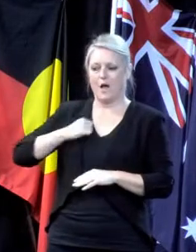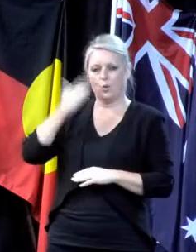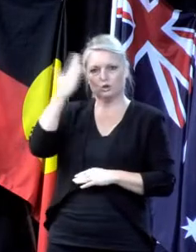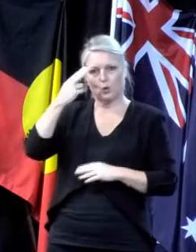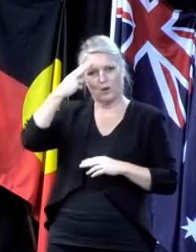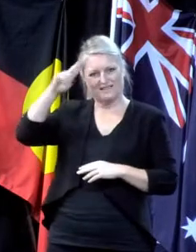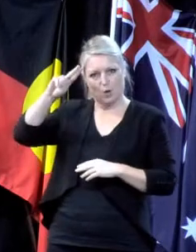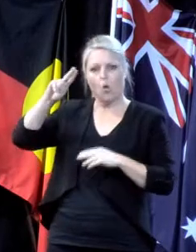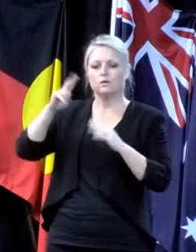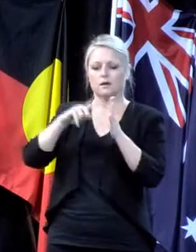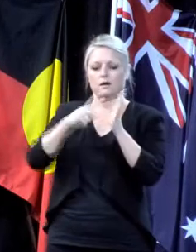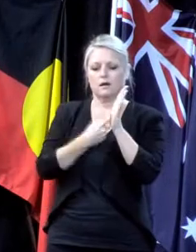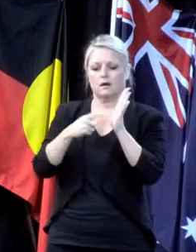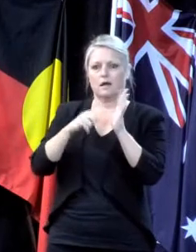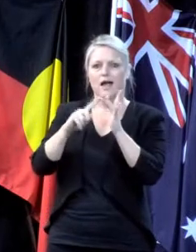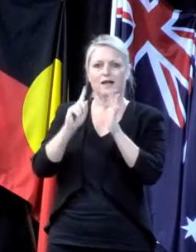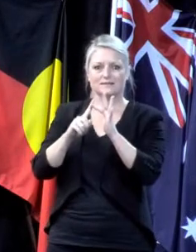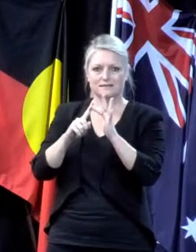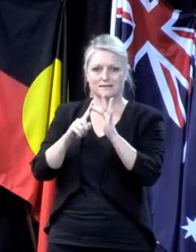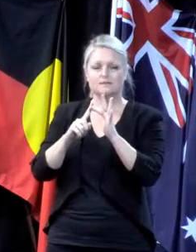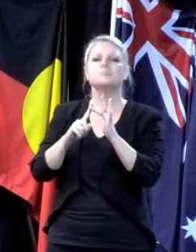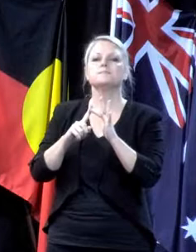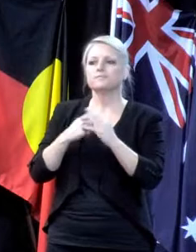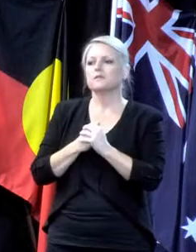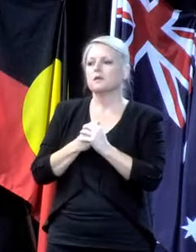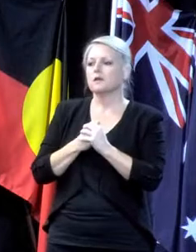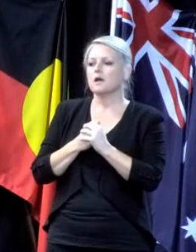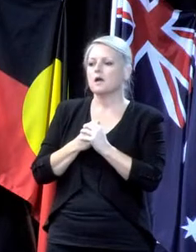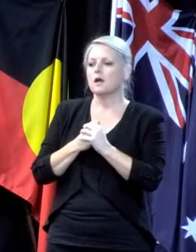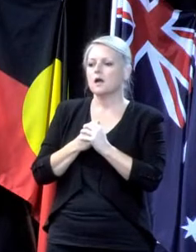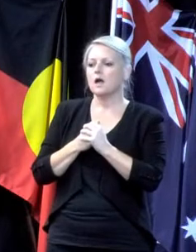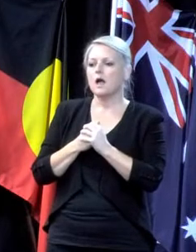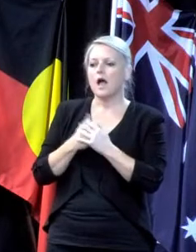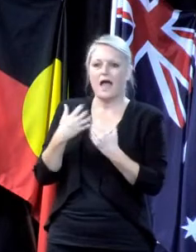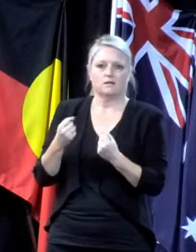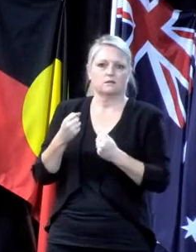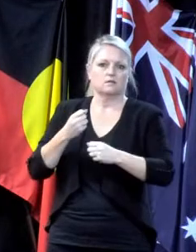And we're working with FOGS, and we have people come up. And we work in that section.